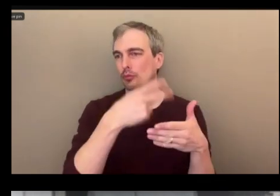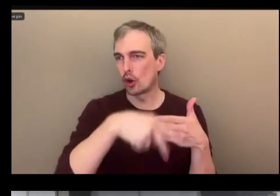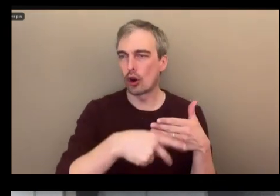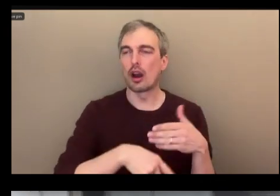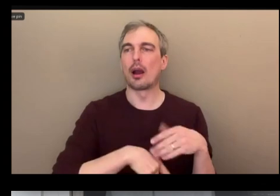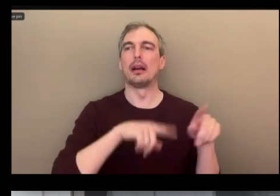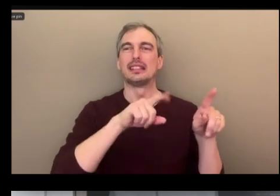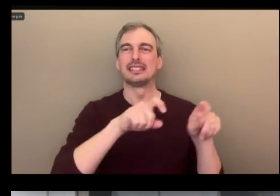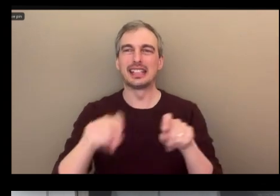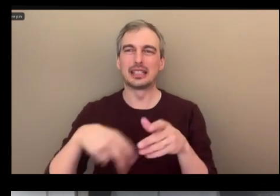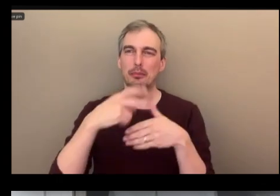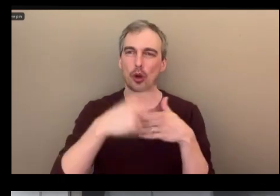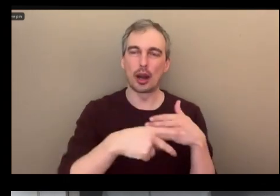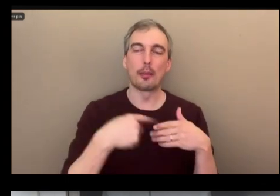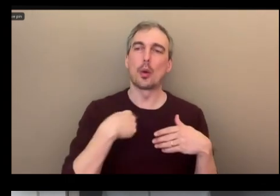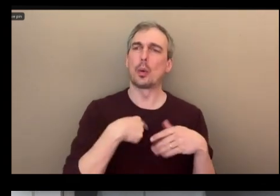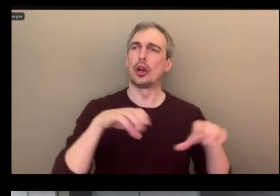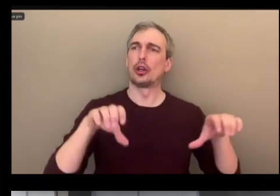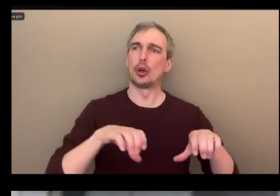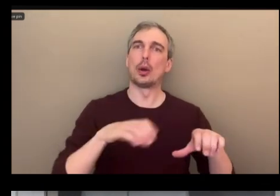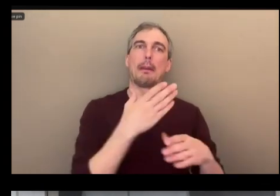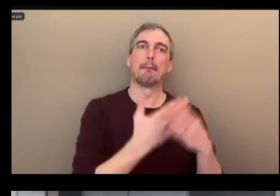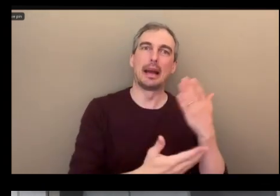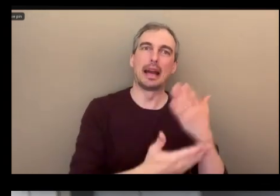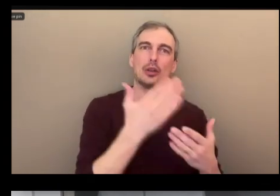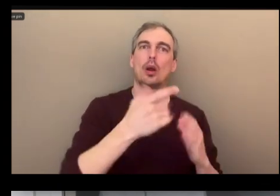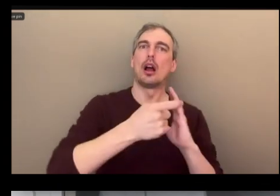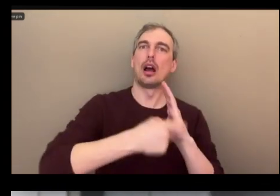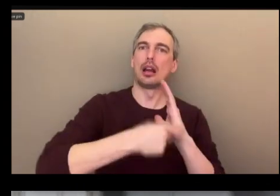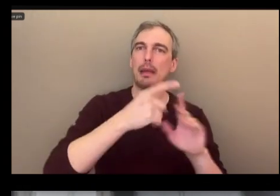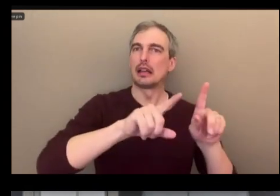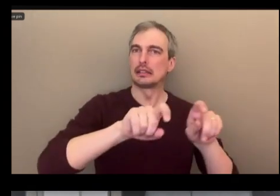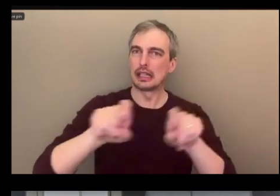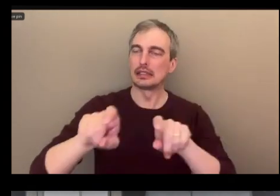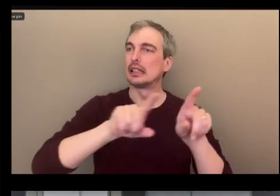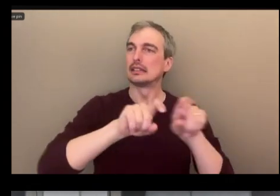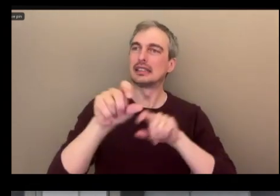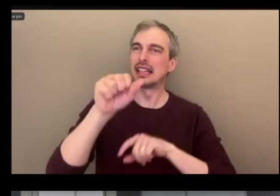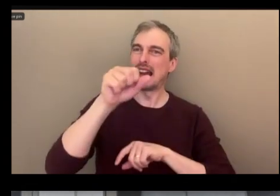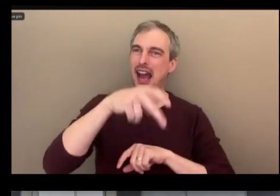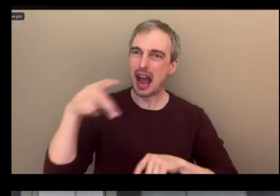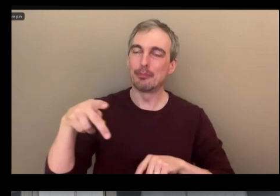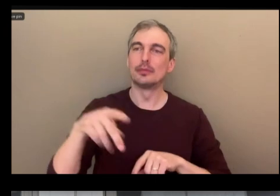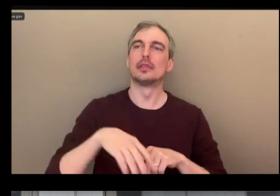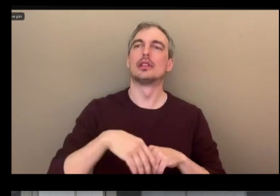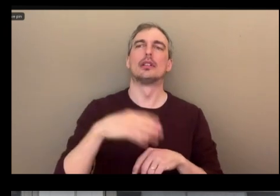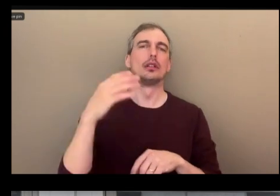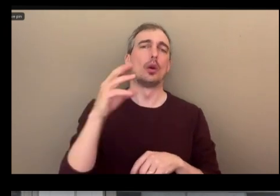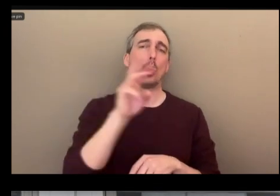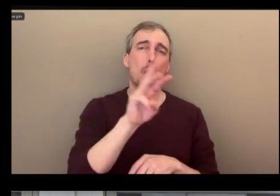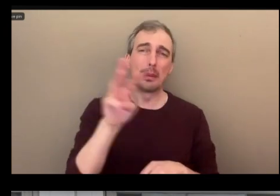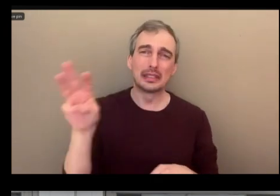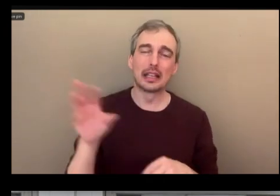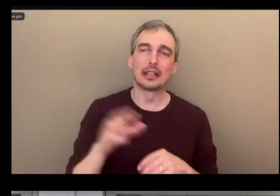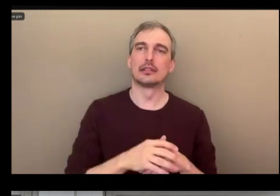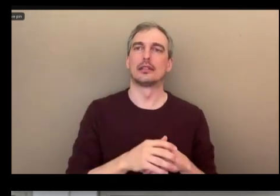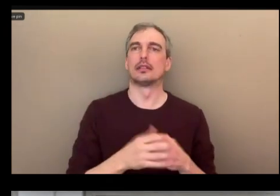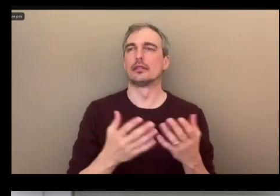We're testing websites, mobile apps. We're testing devices. You also see we're testing our Fios set top boxes. But we go beyond testing.